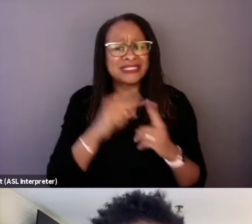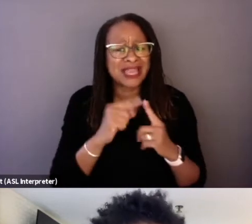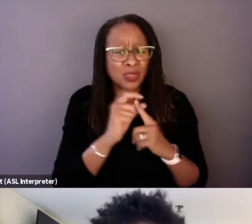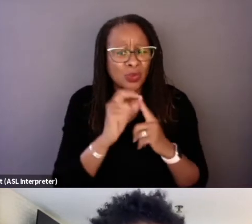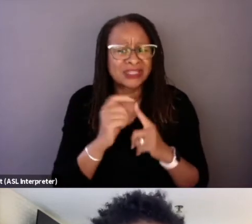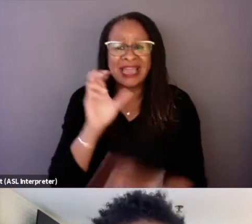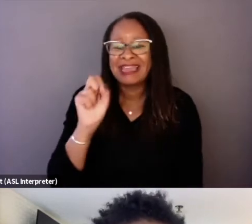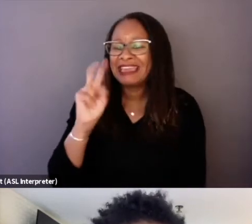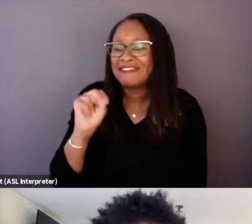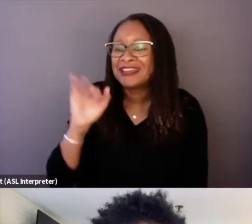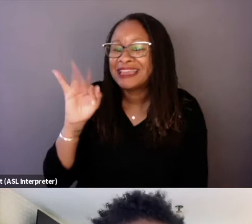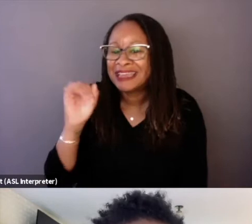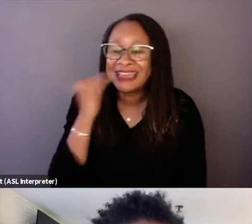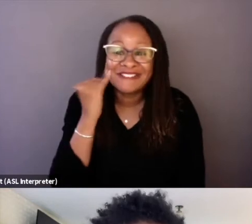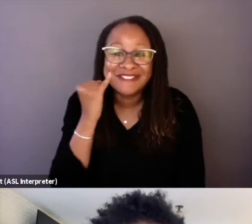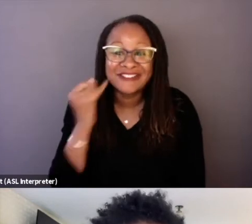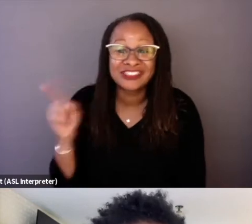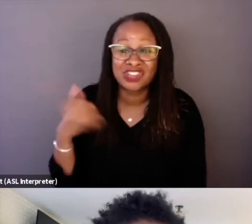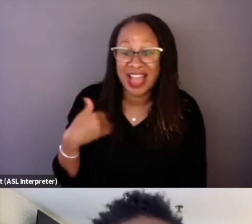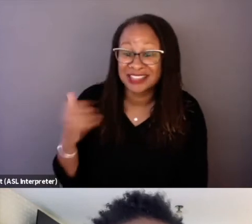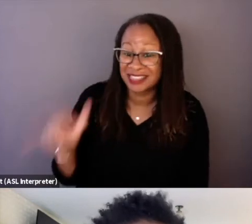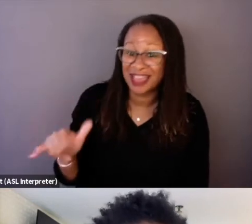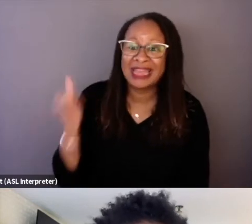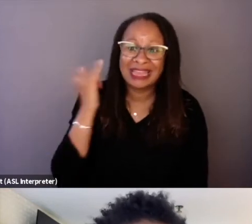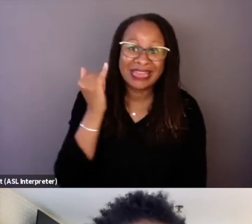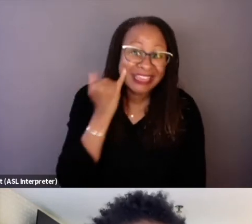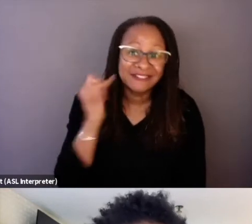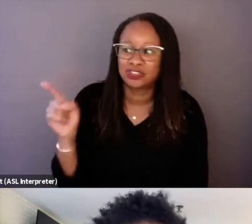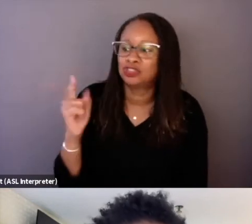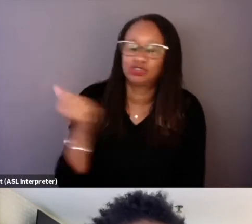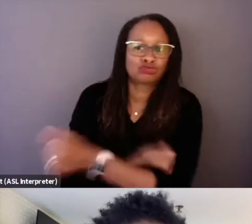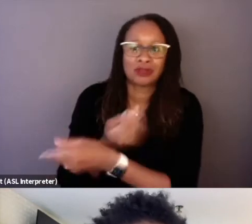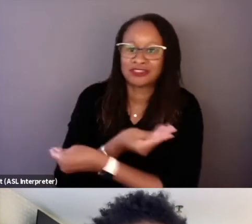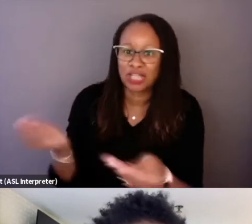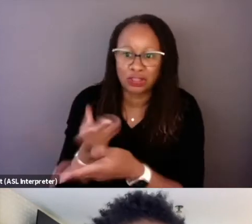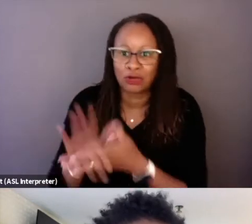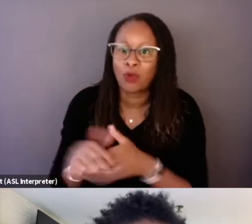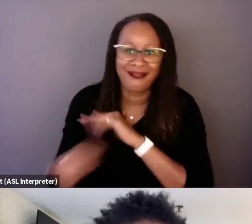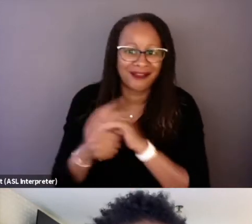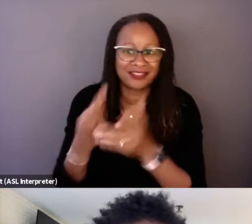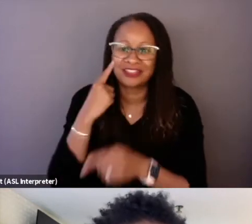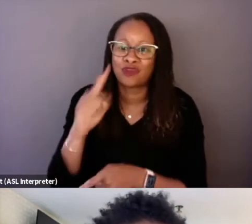there's still that concept of bias that comes through. Or, I mean, was it for both of you,